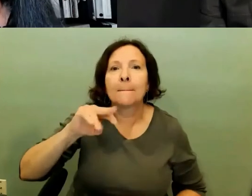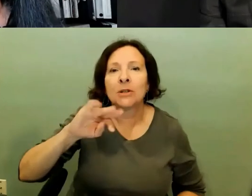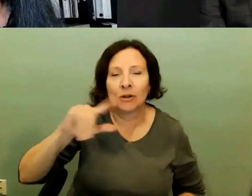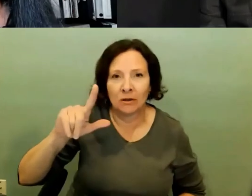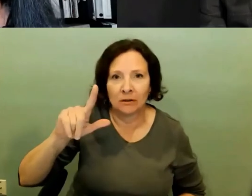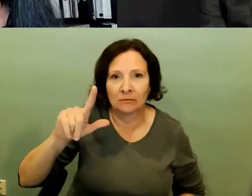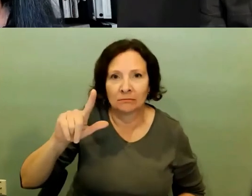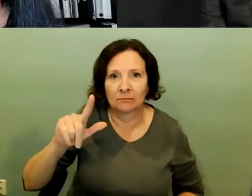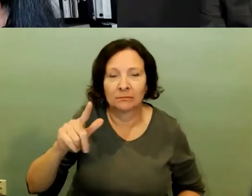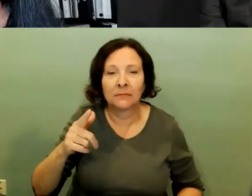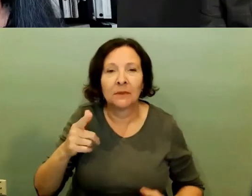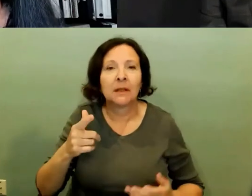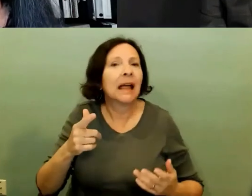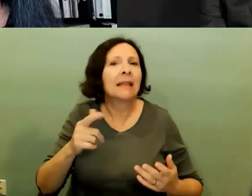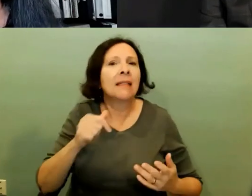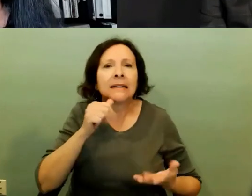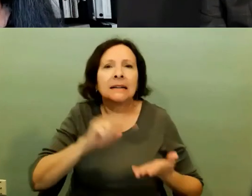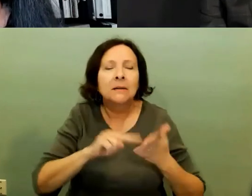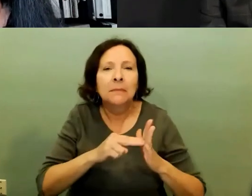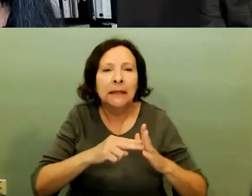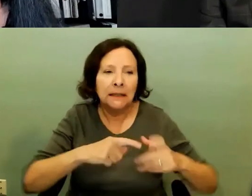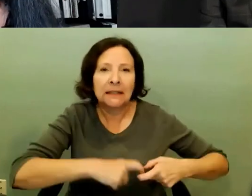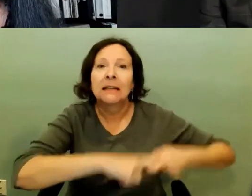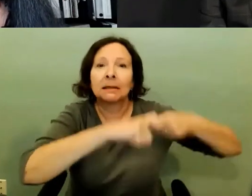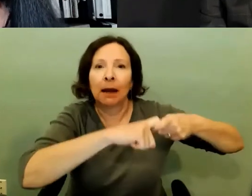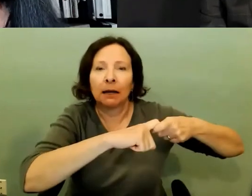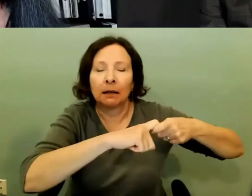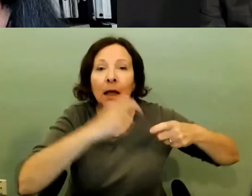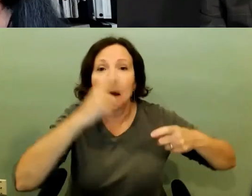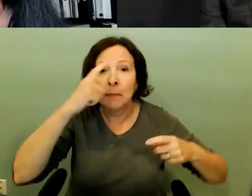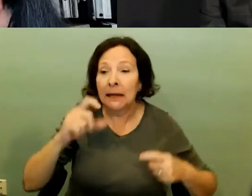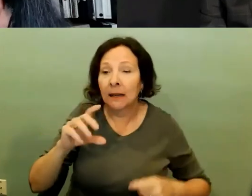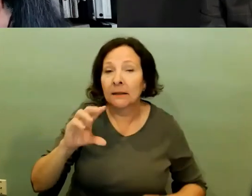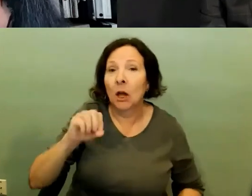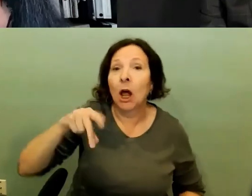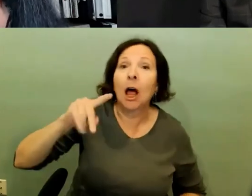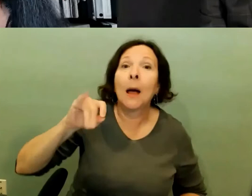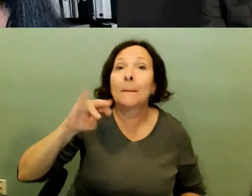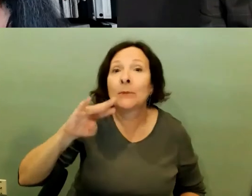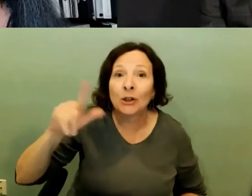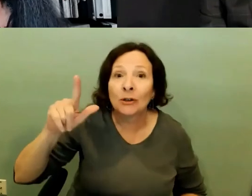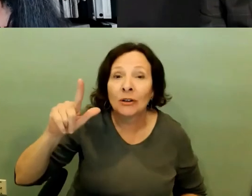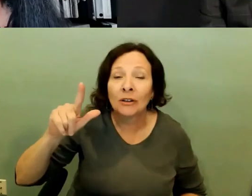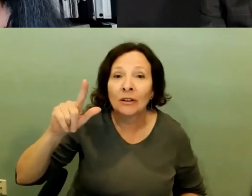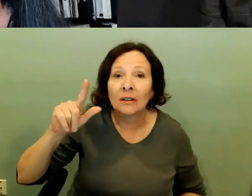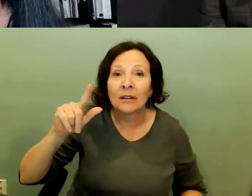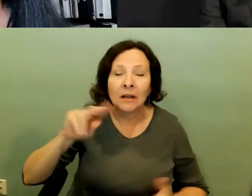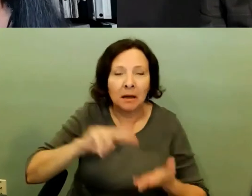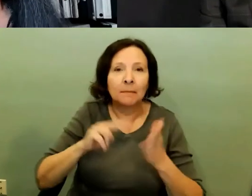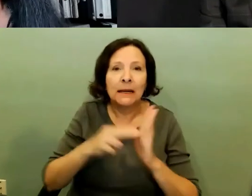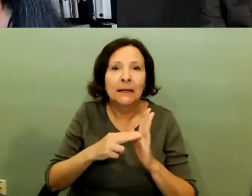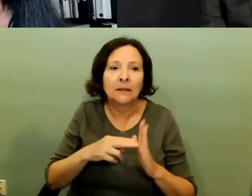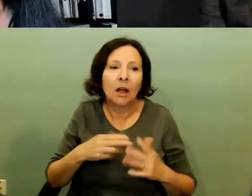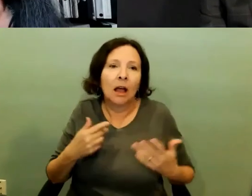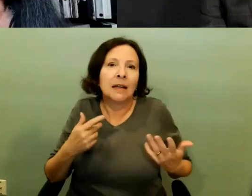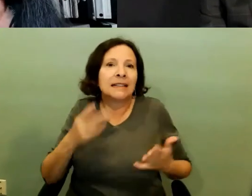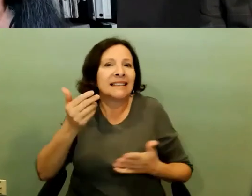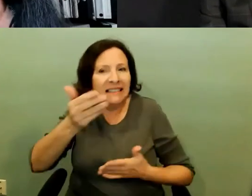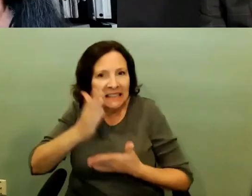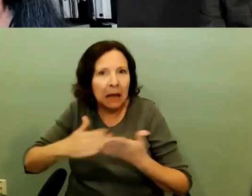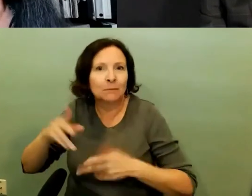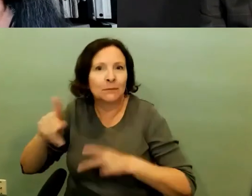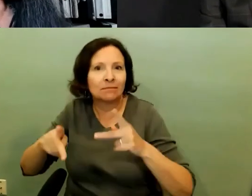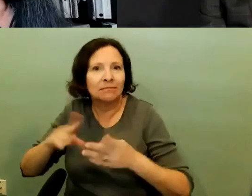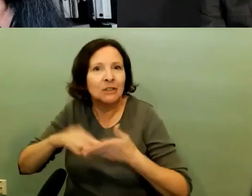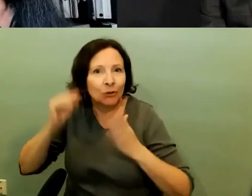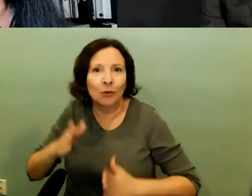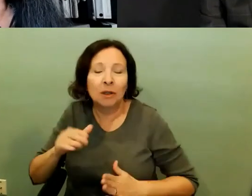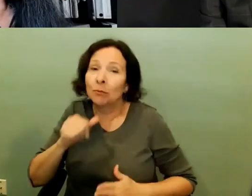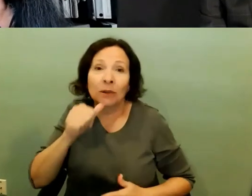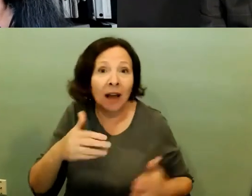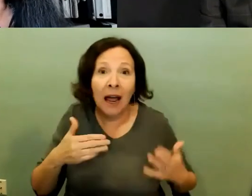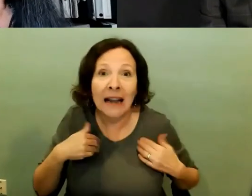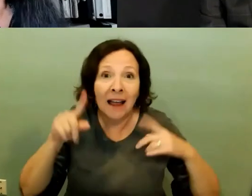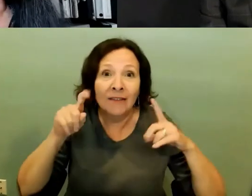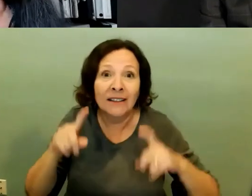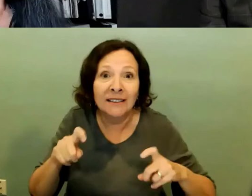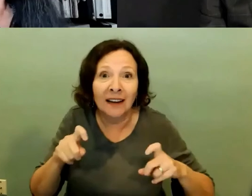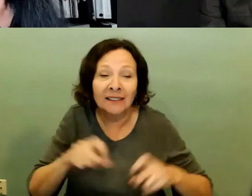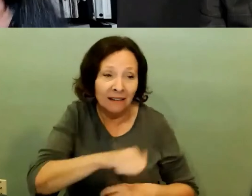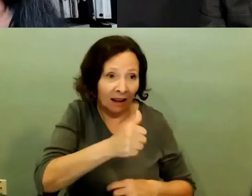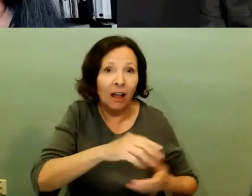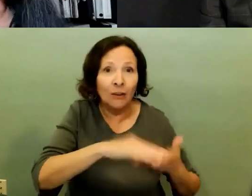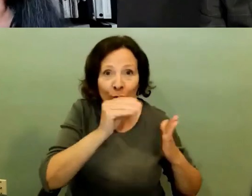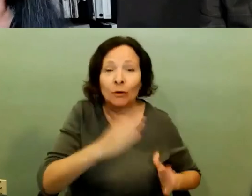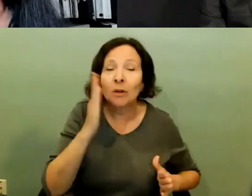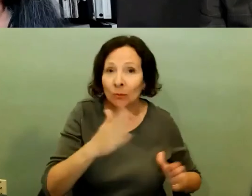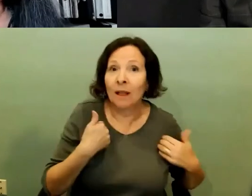can create more inequities. So, we already know as institutions or even to departments